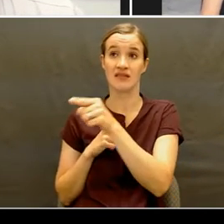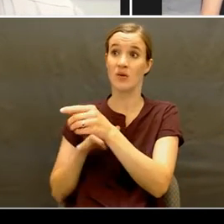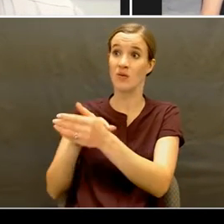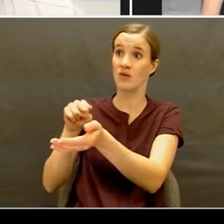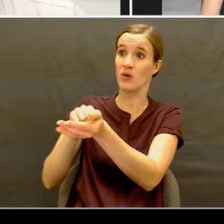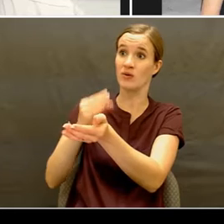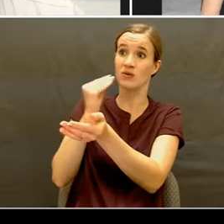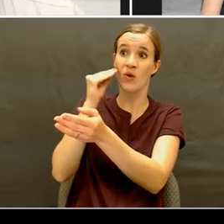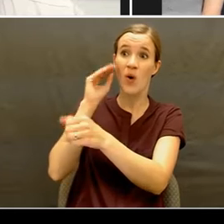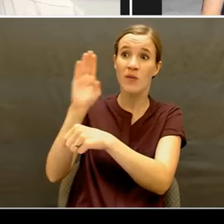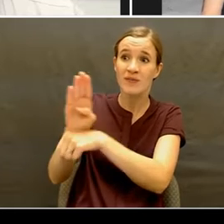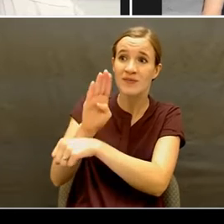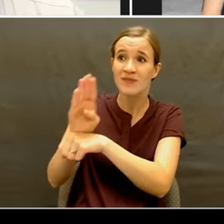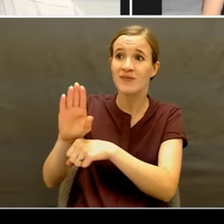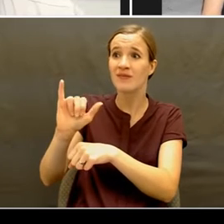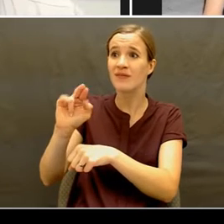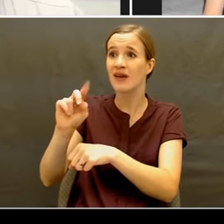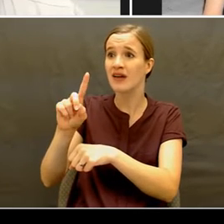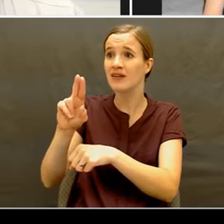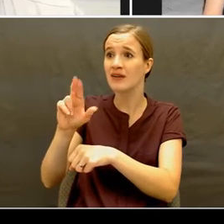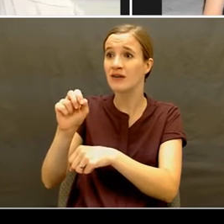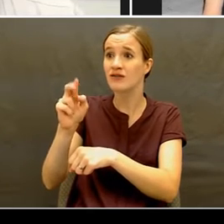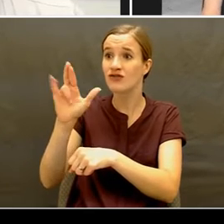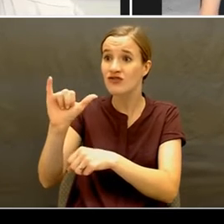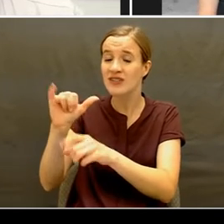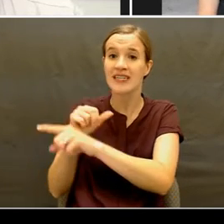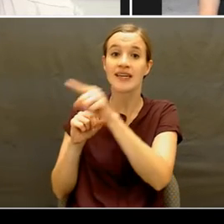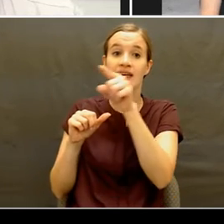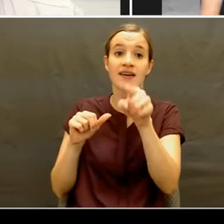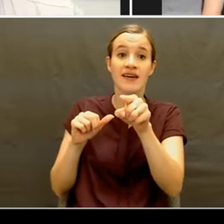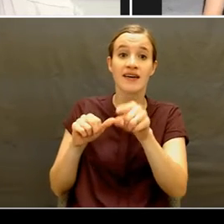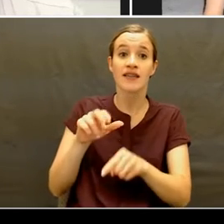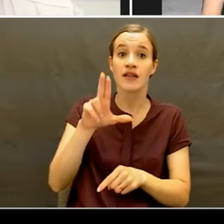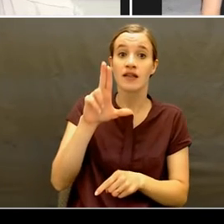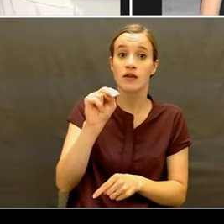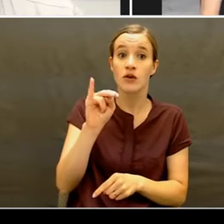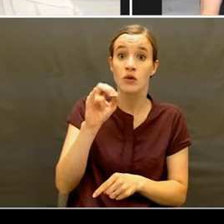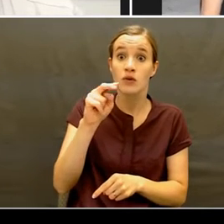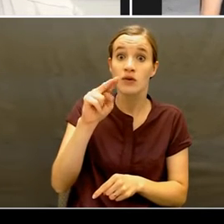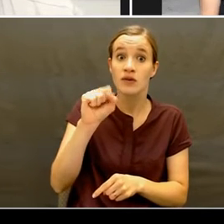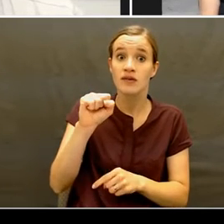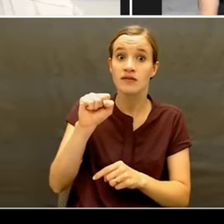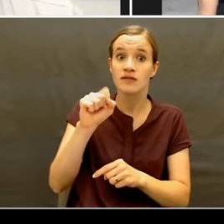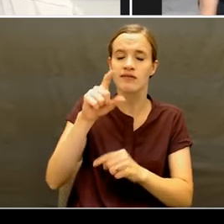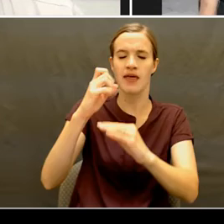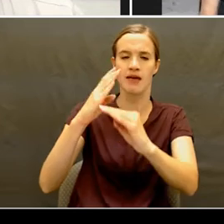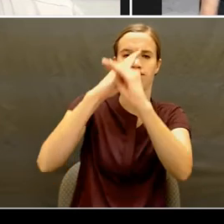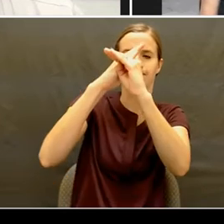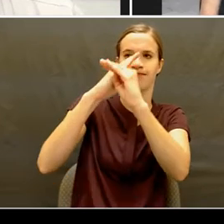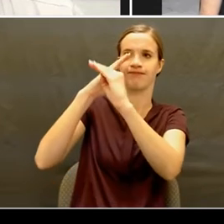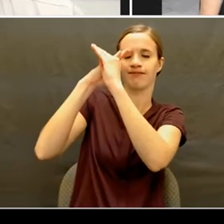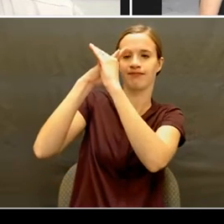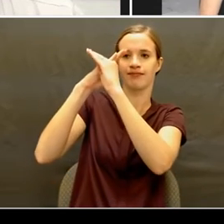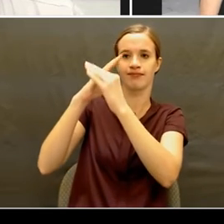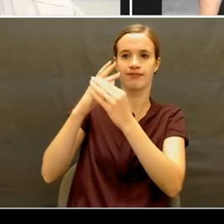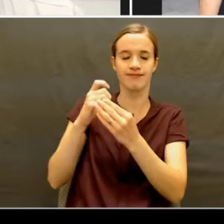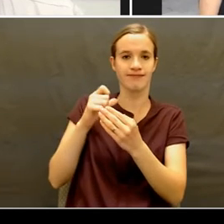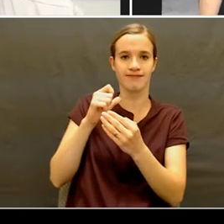also, you know, even the unions are, are kinda not for Community Living.